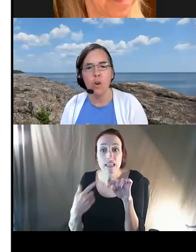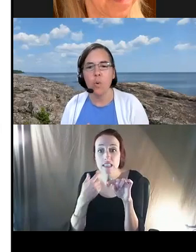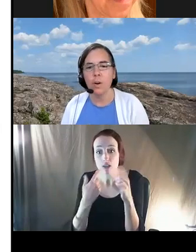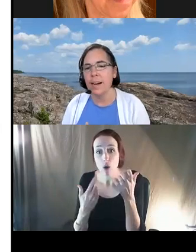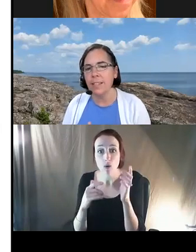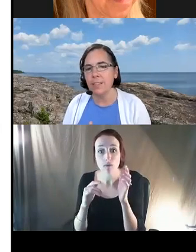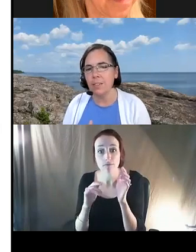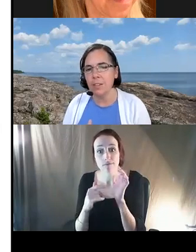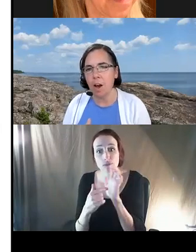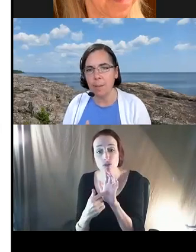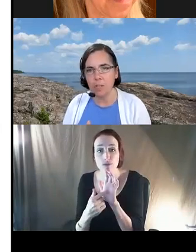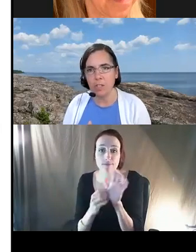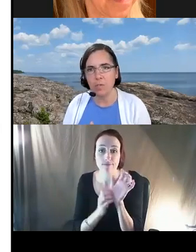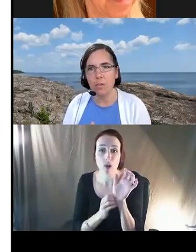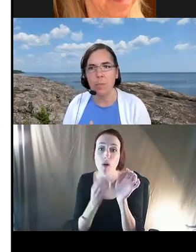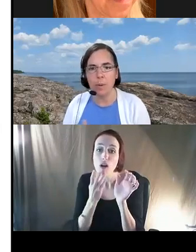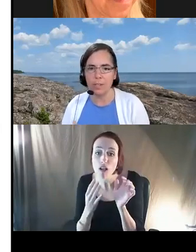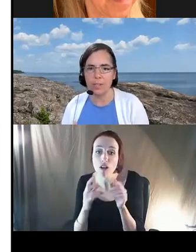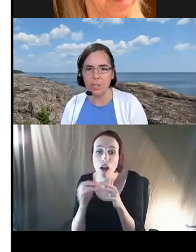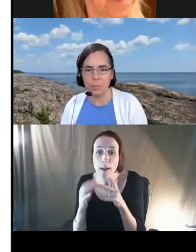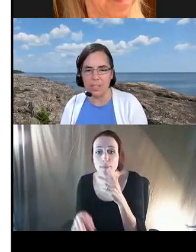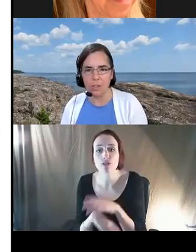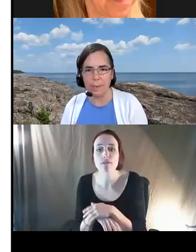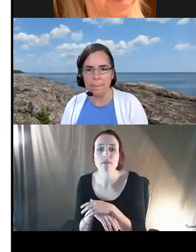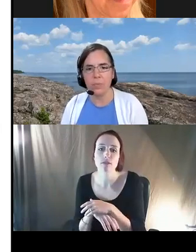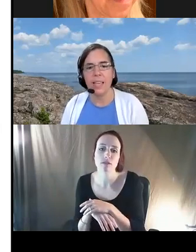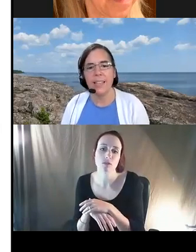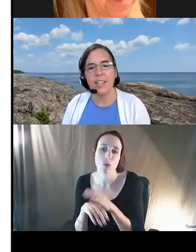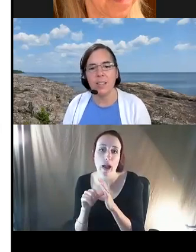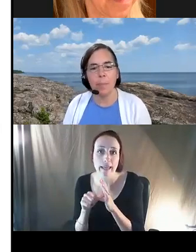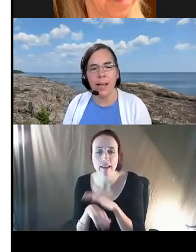color options for the parts of speech.